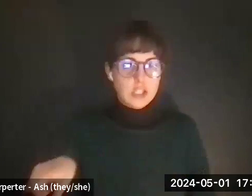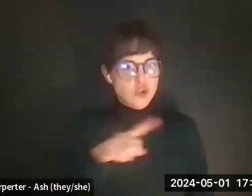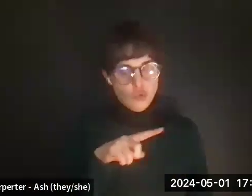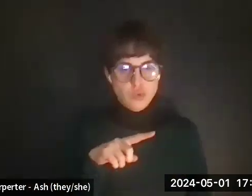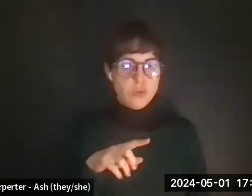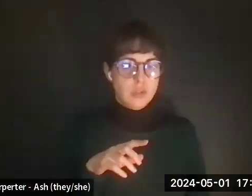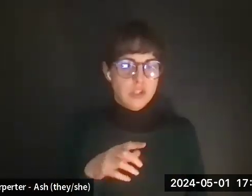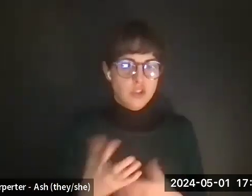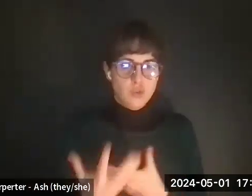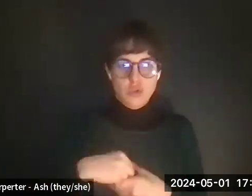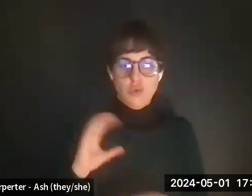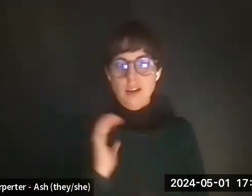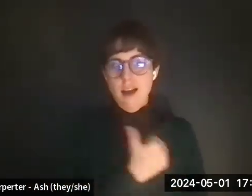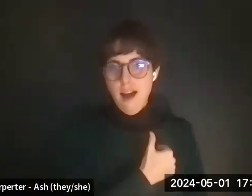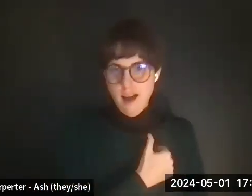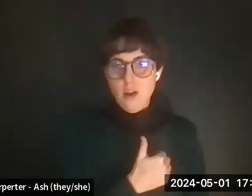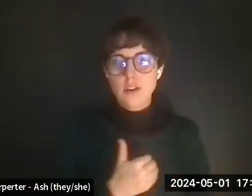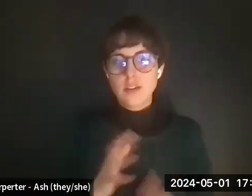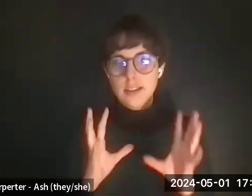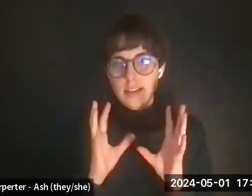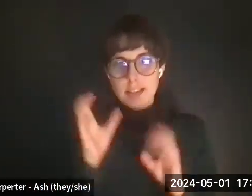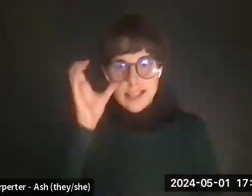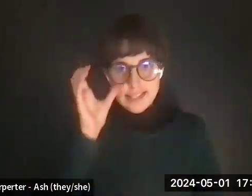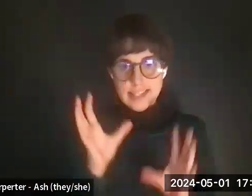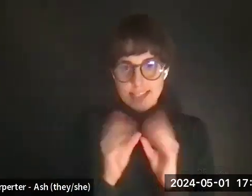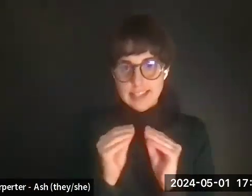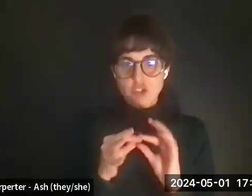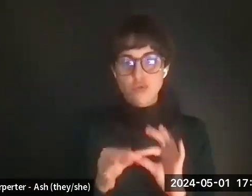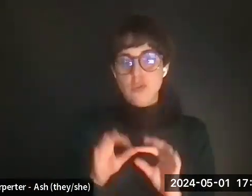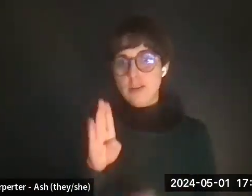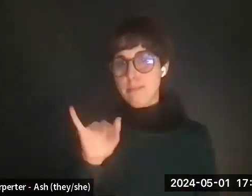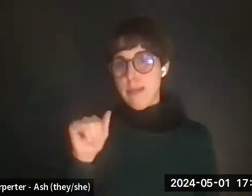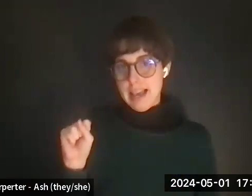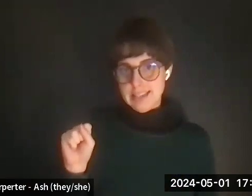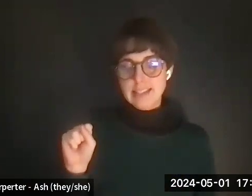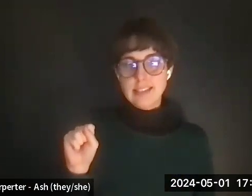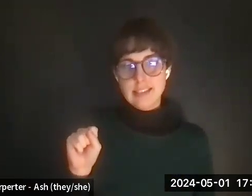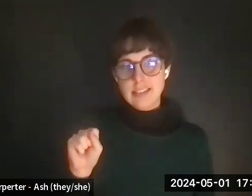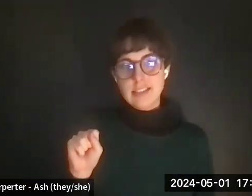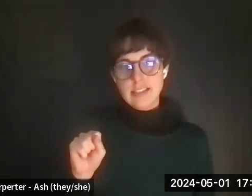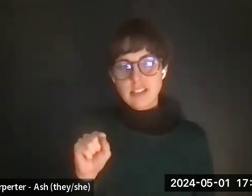or the a WBS exam. We did not have time to sufficiently study the issue